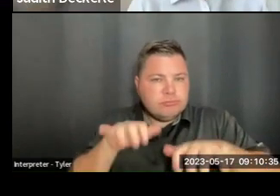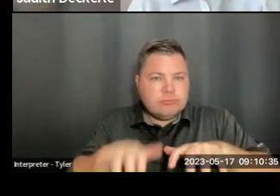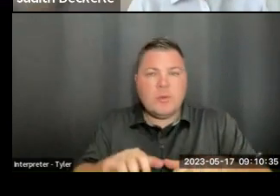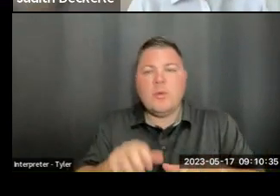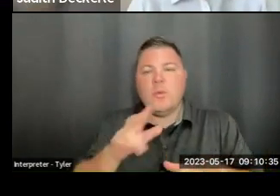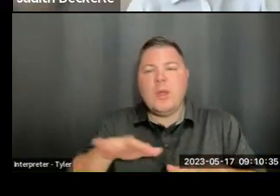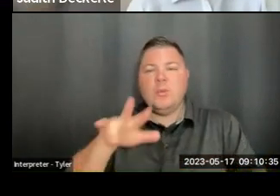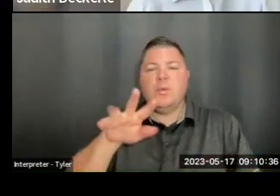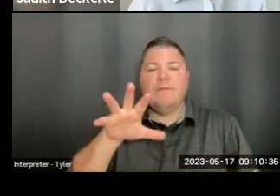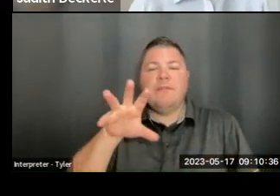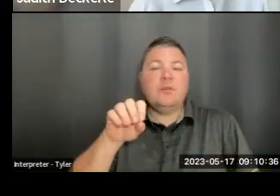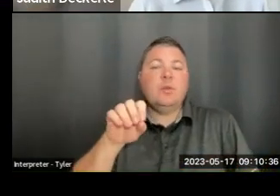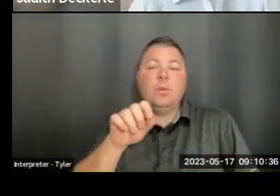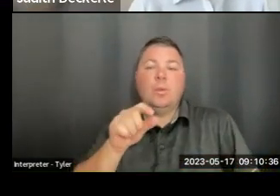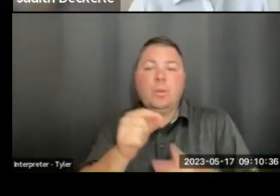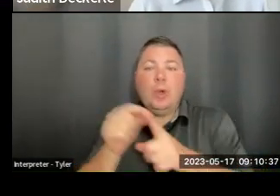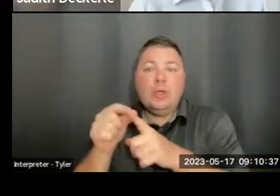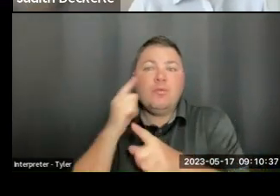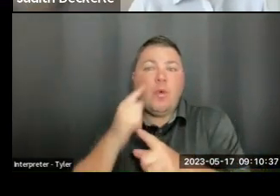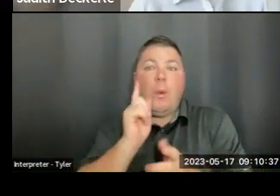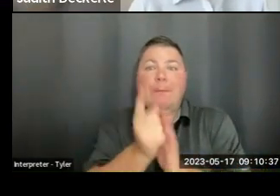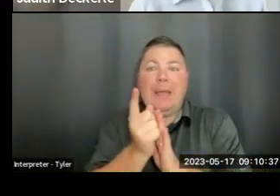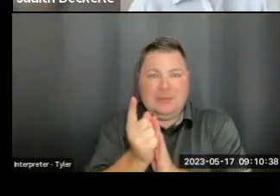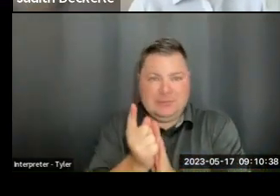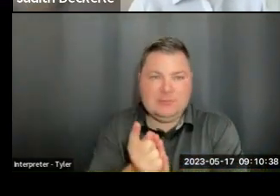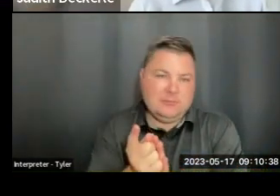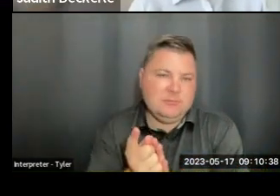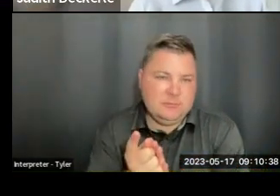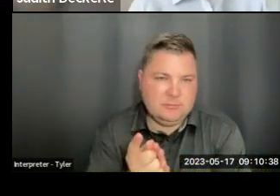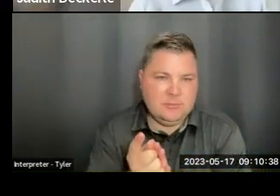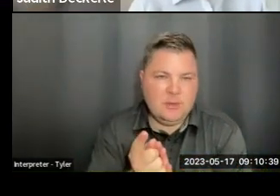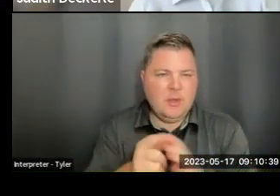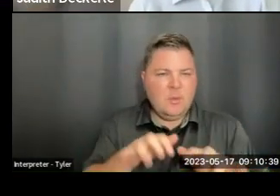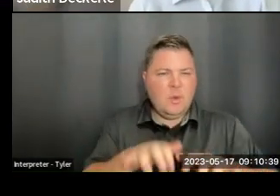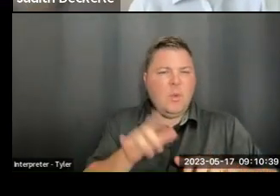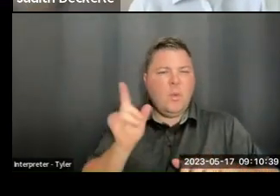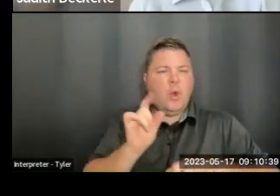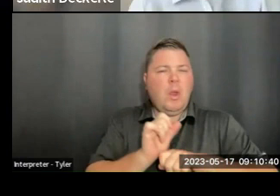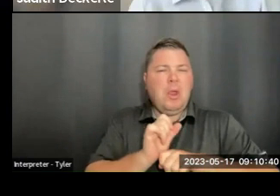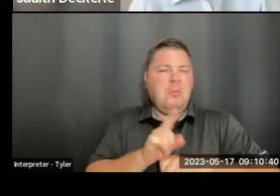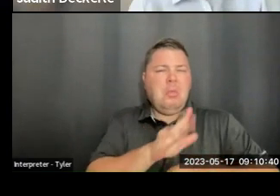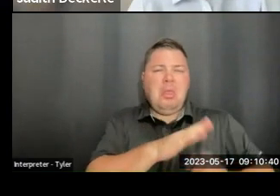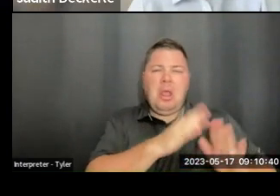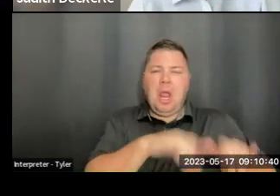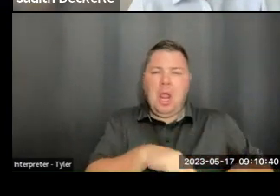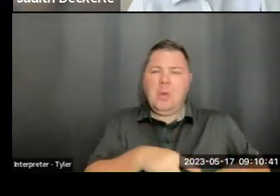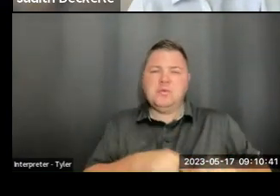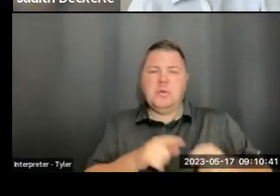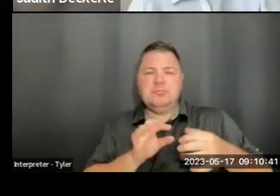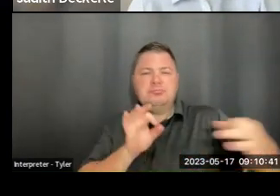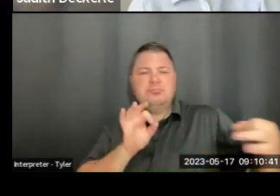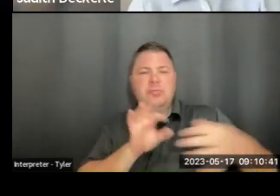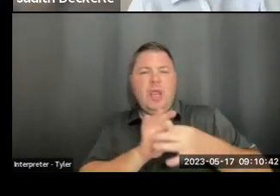They are trained stenographers capable of transcribing up to 250 words